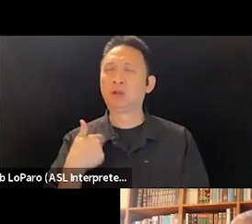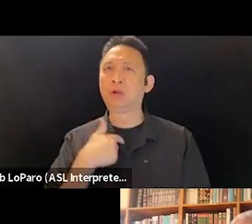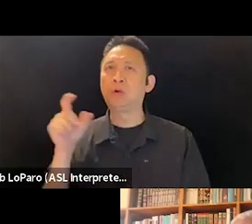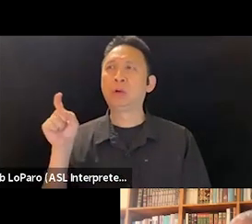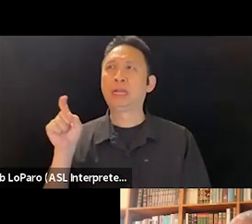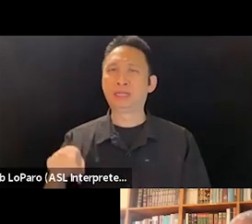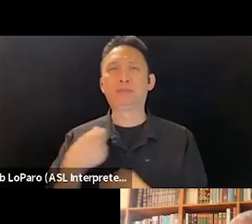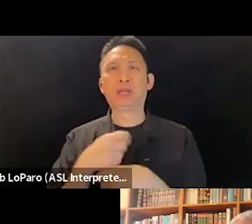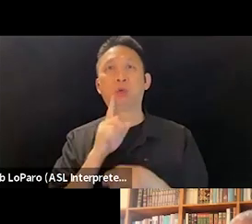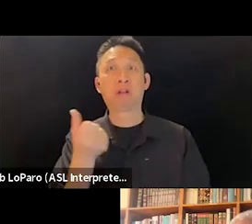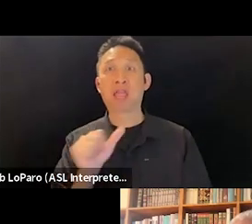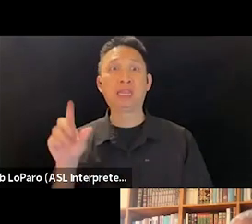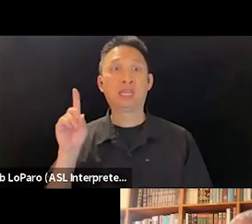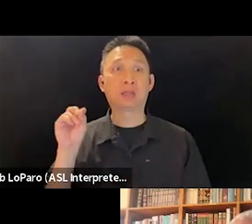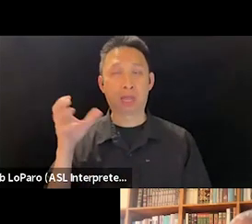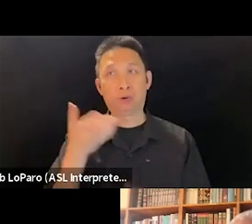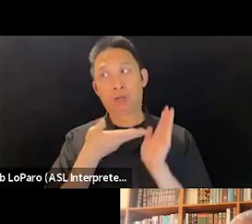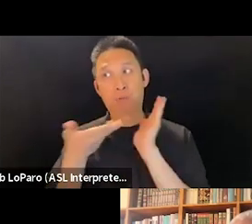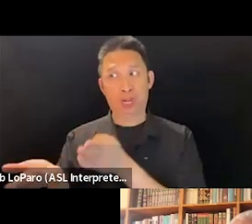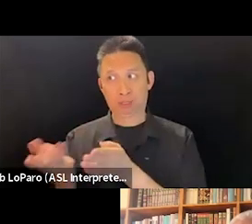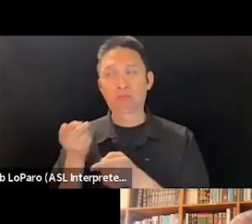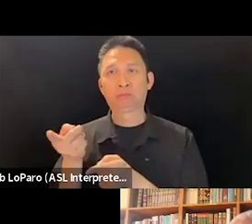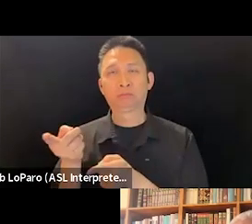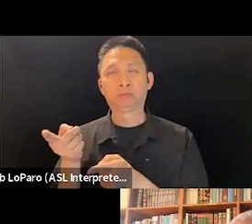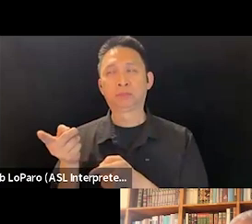that comes from to be broadcasted our channels